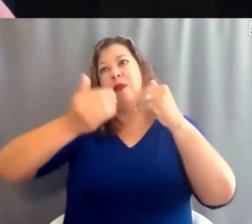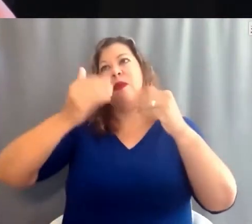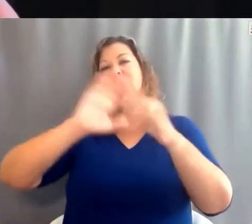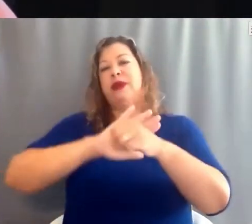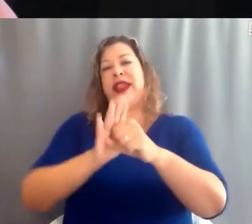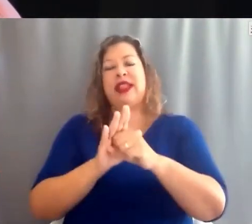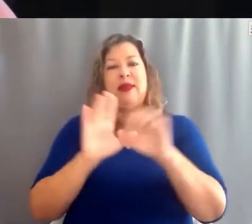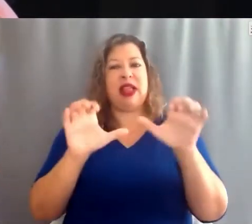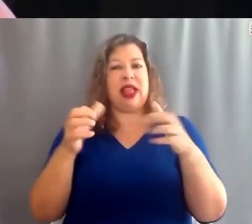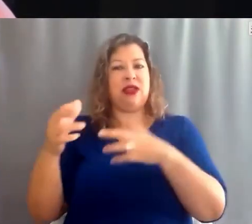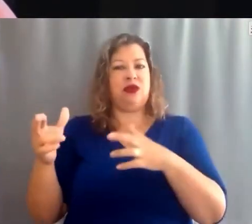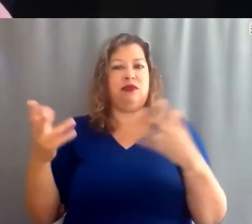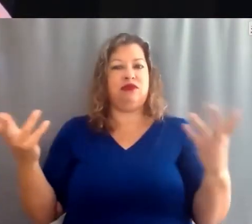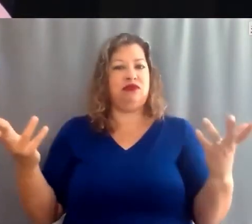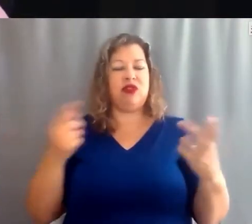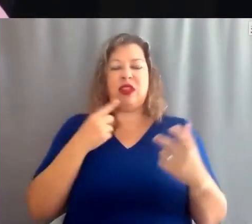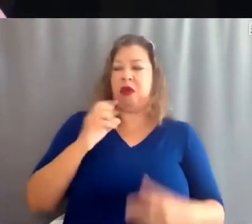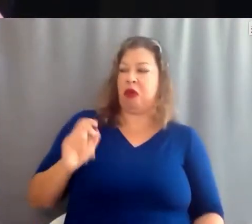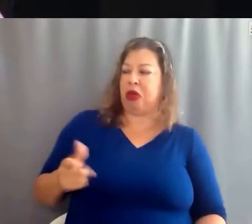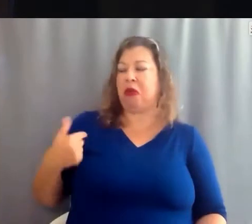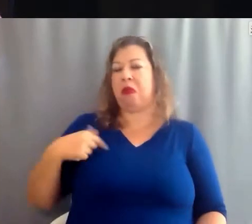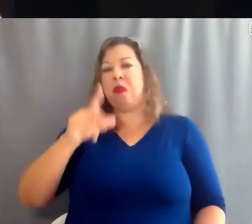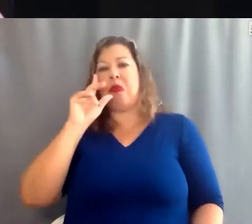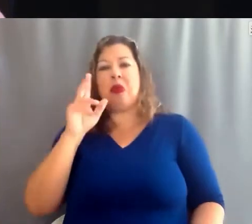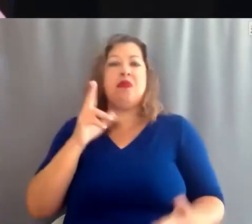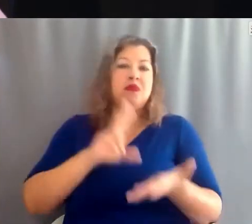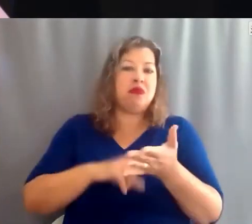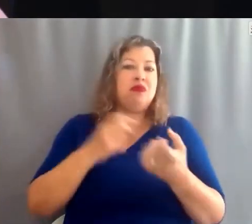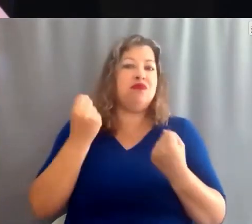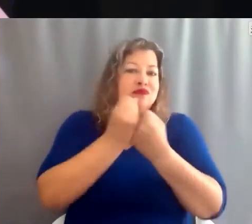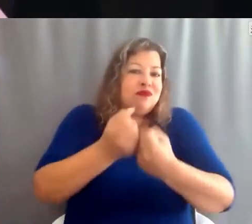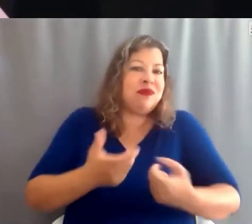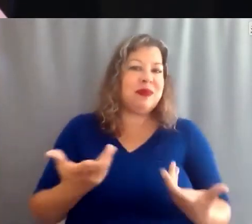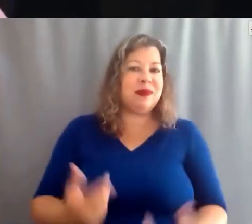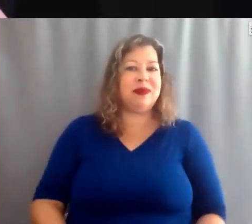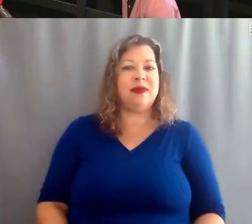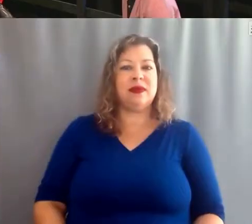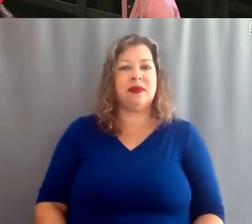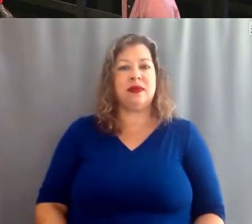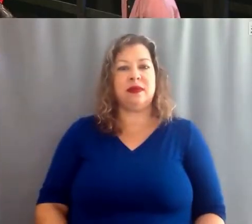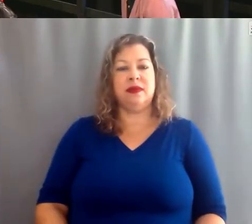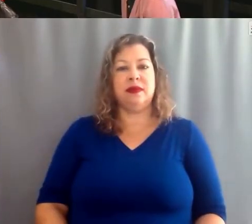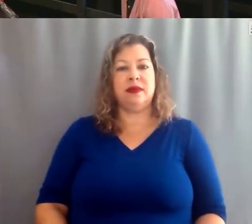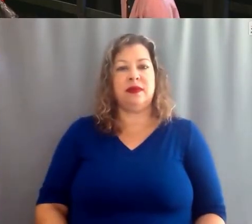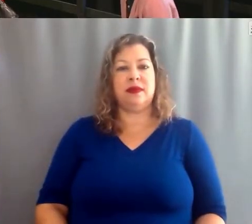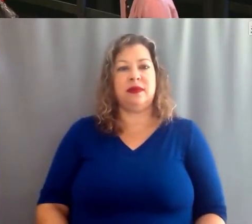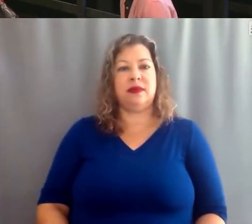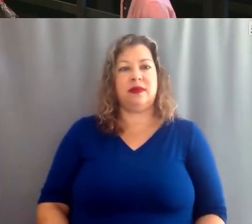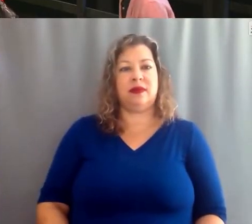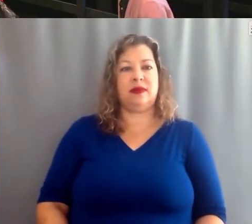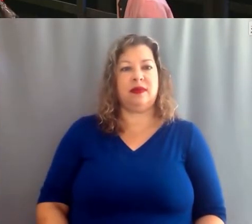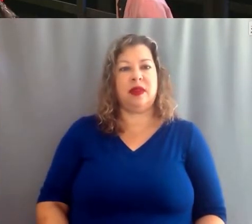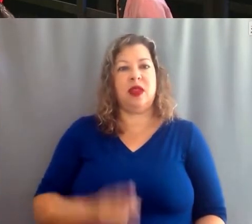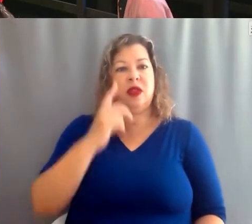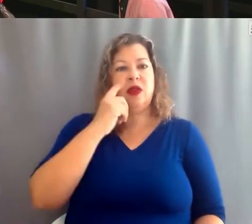I'll sign up to do this thing? For me, it was just speaking to you.